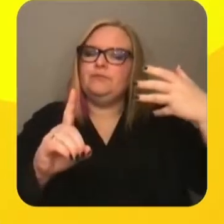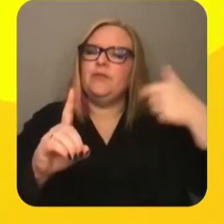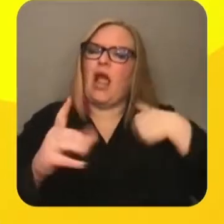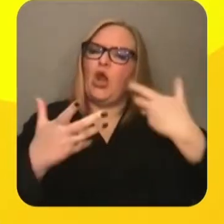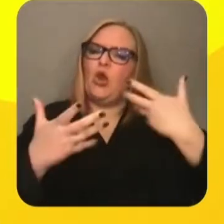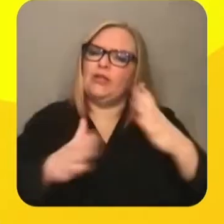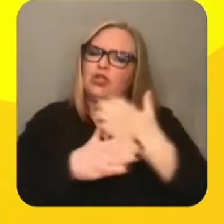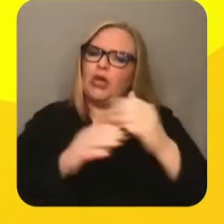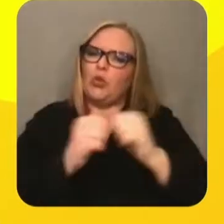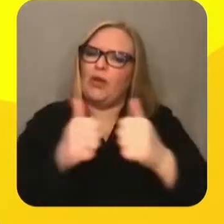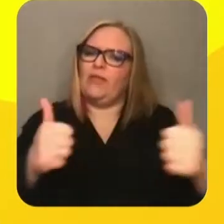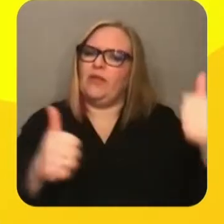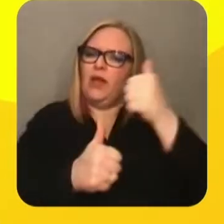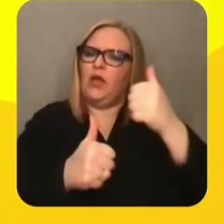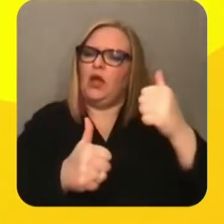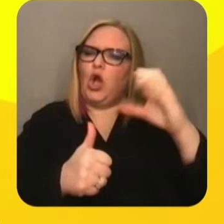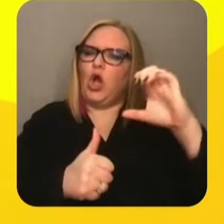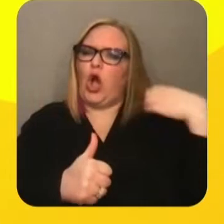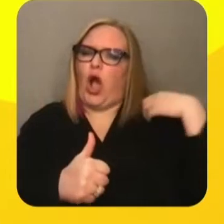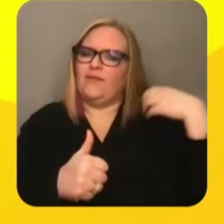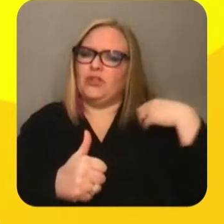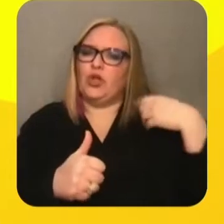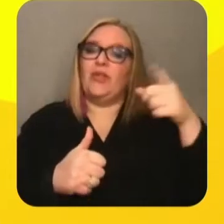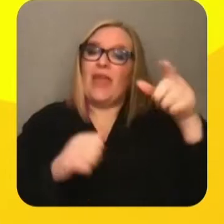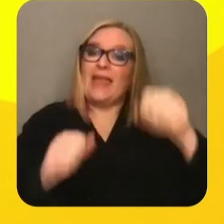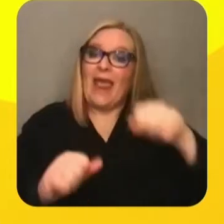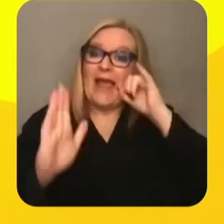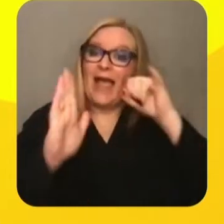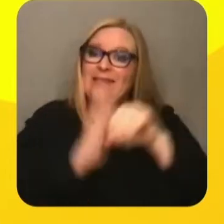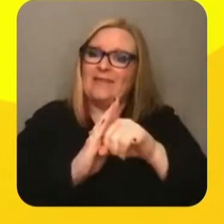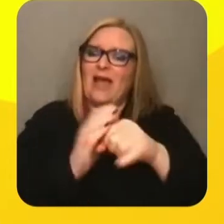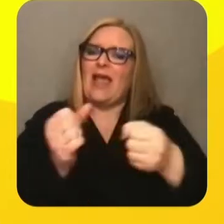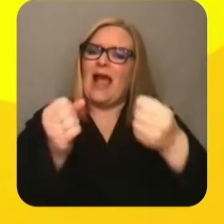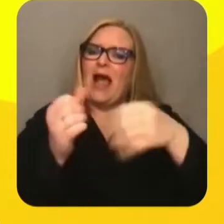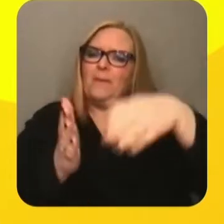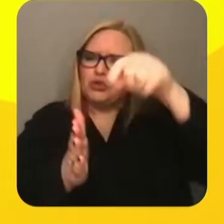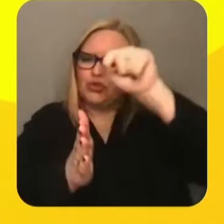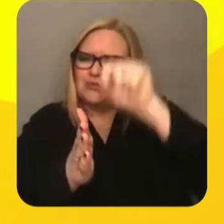officer to be able to identify the depth of the organization,